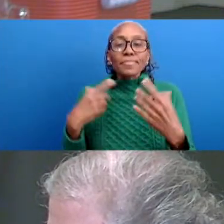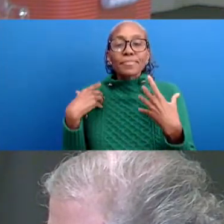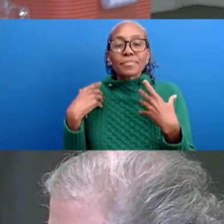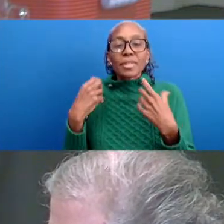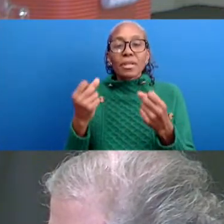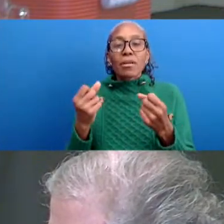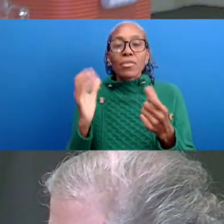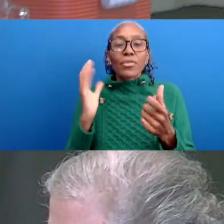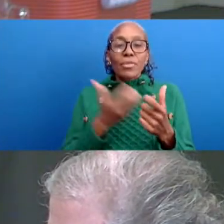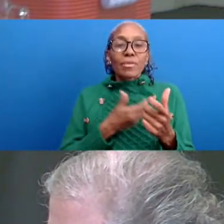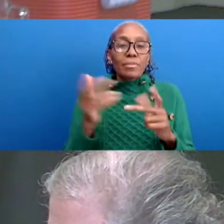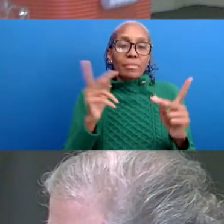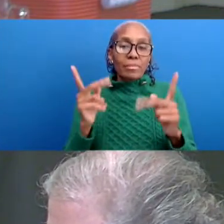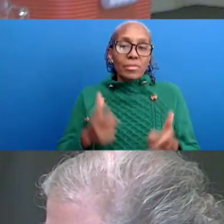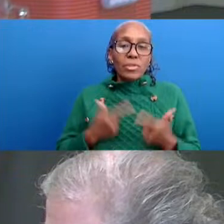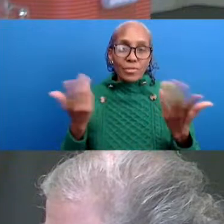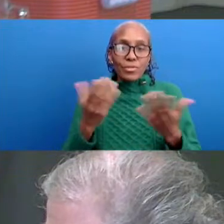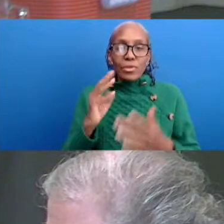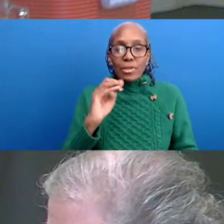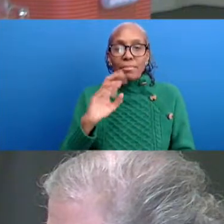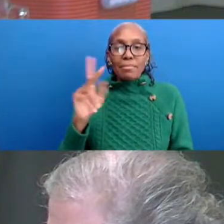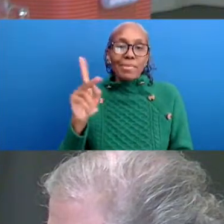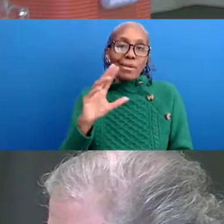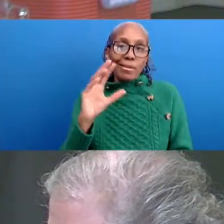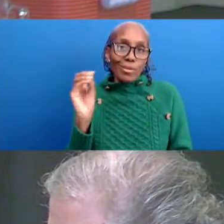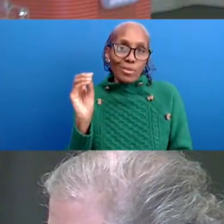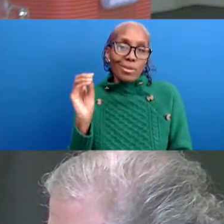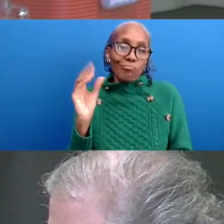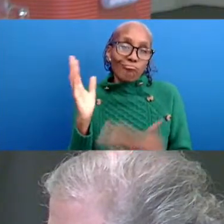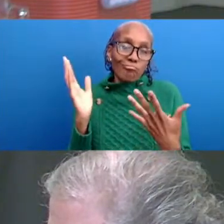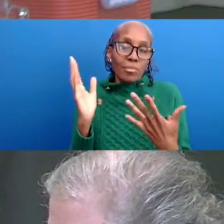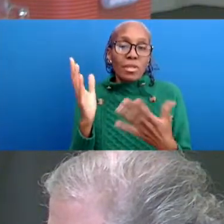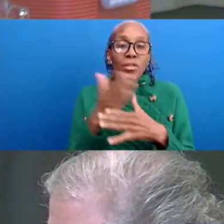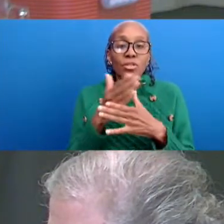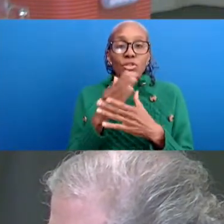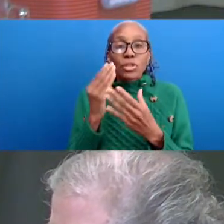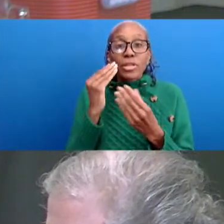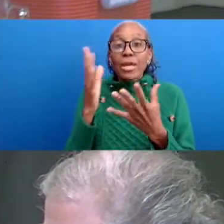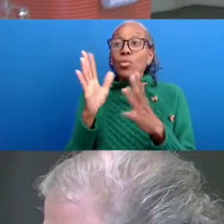INFORMING AND EDUCATING US ON